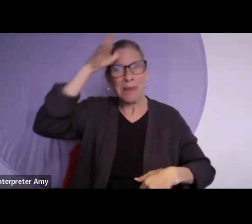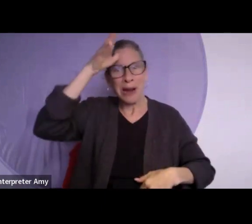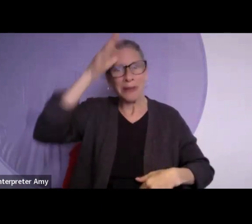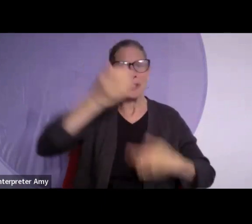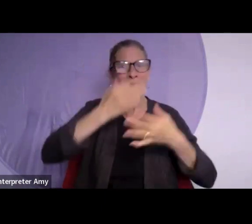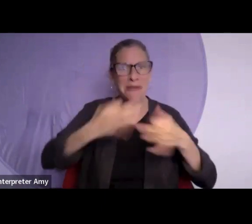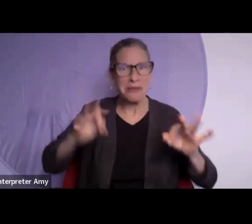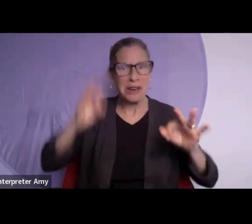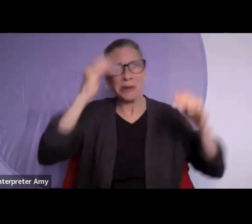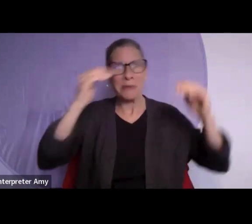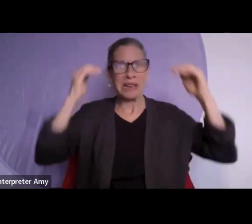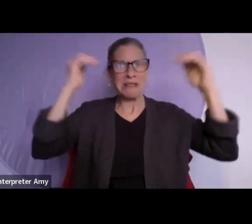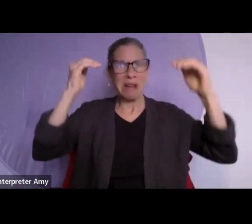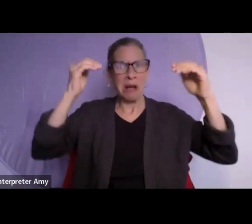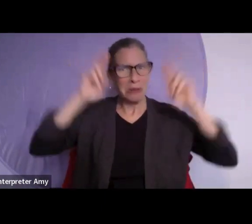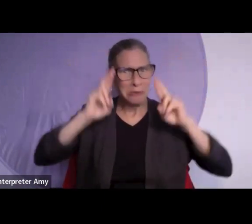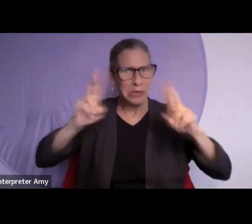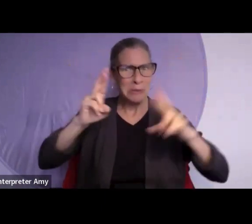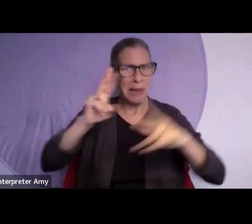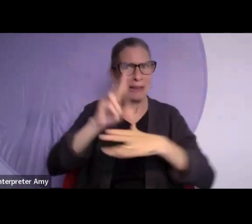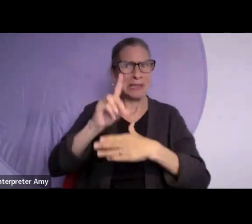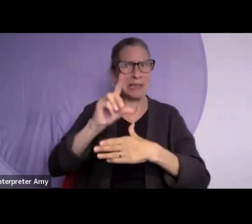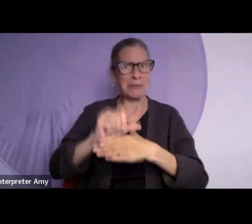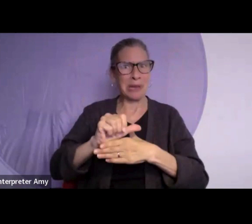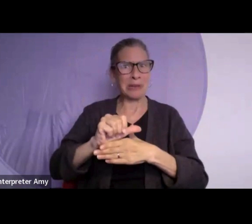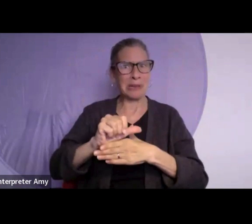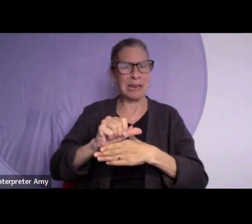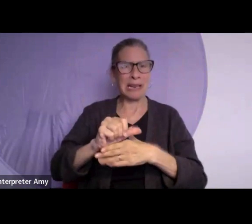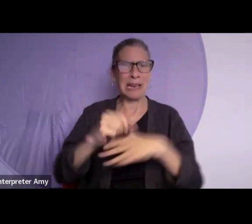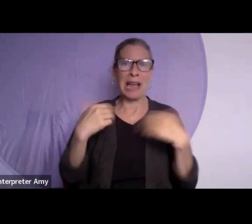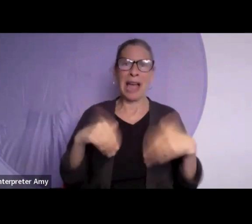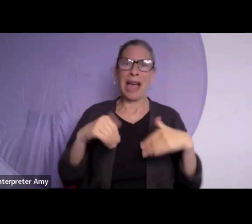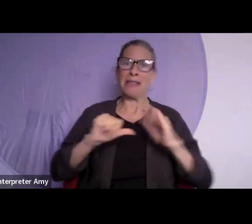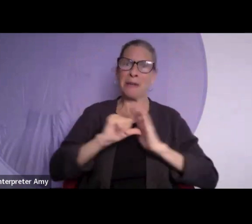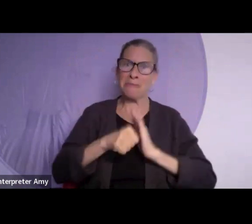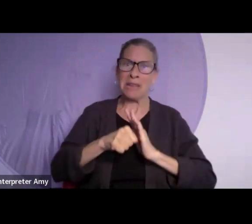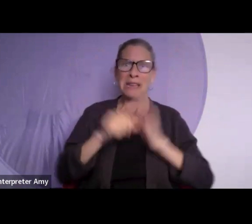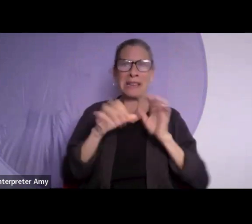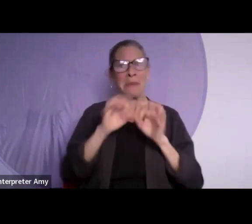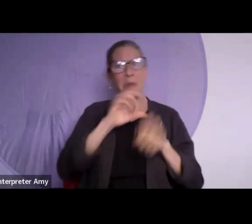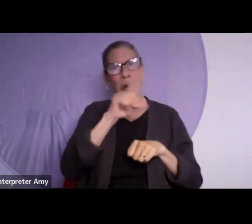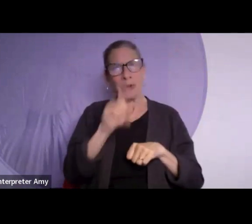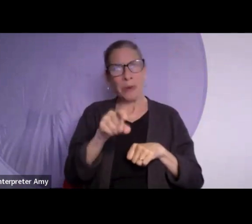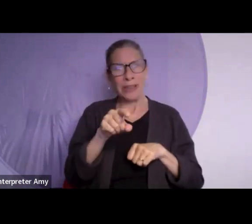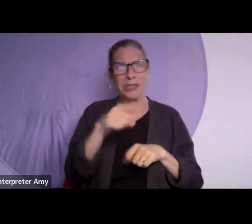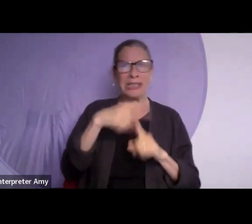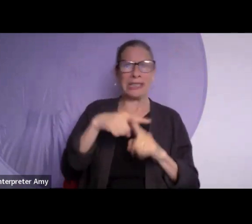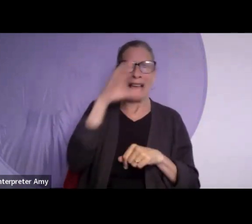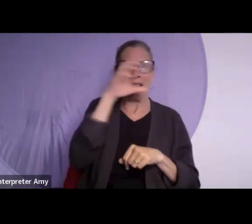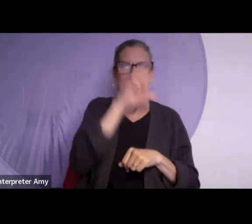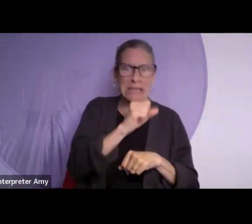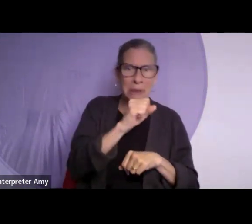with disability and a lot of the big questions that come along, and a lot of the assumptions that exists that need to be